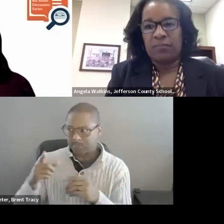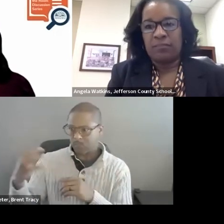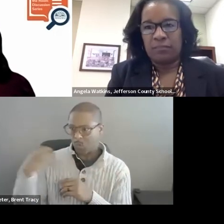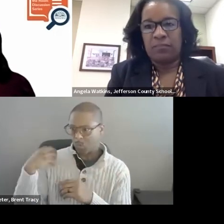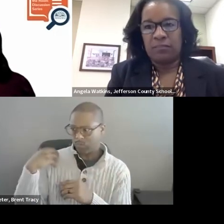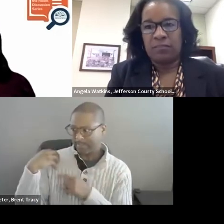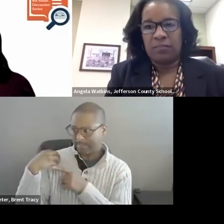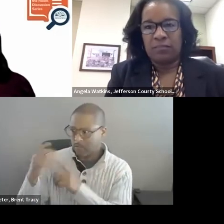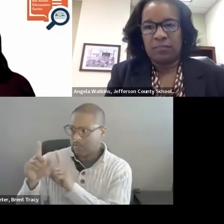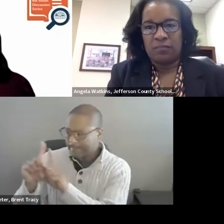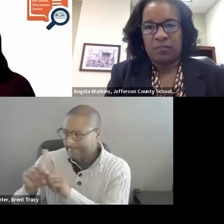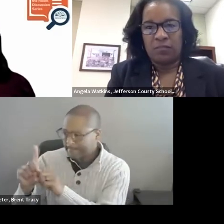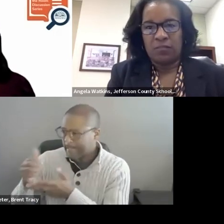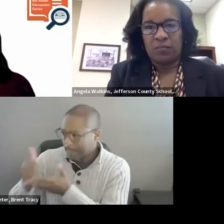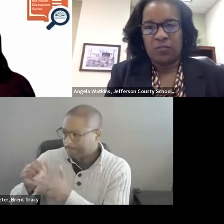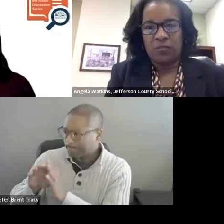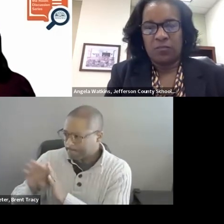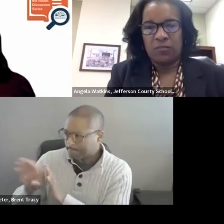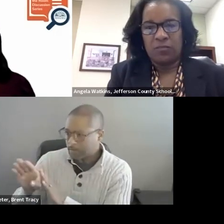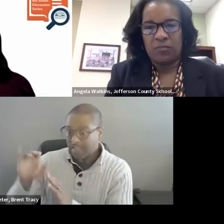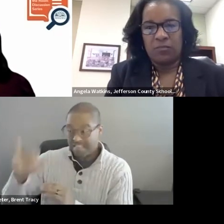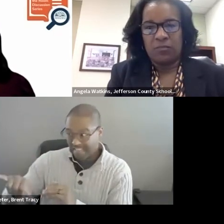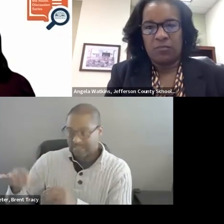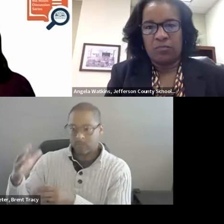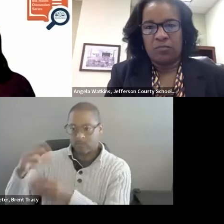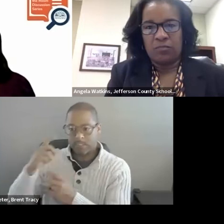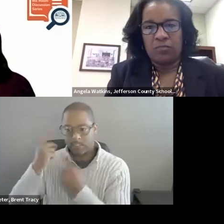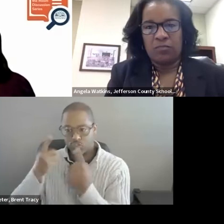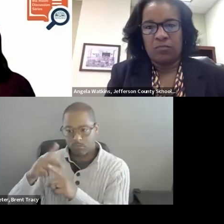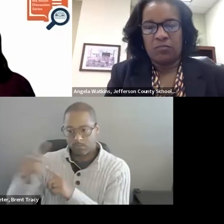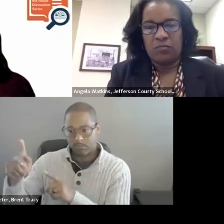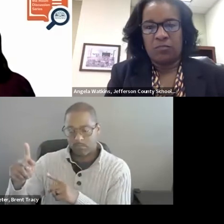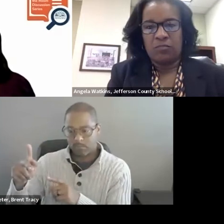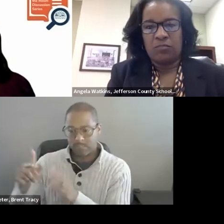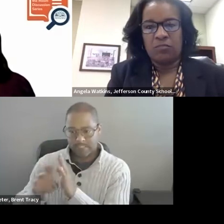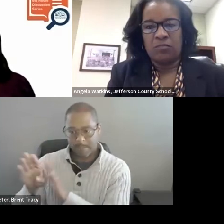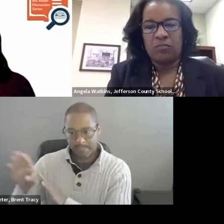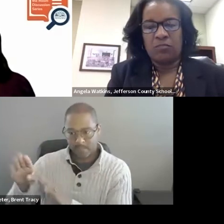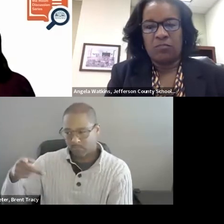that also abides by the "best practices" of high quality Professional Development - having